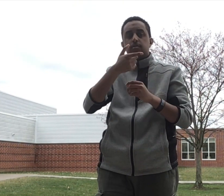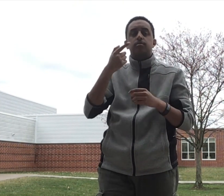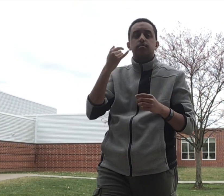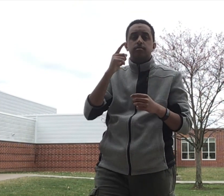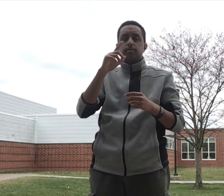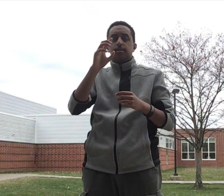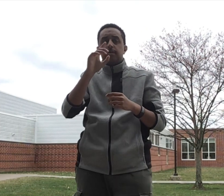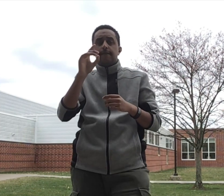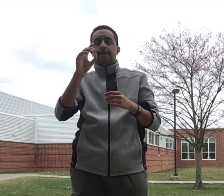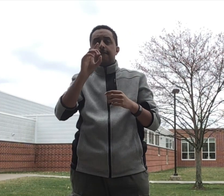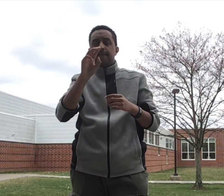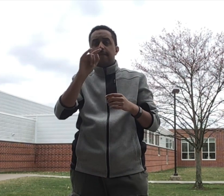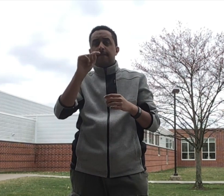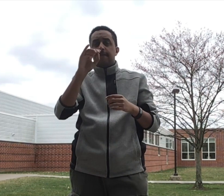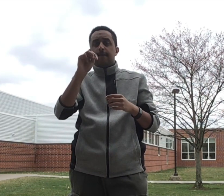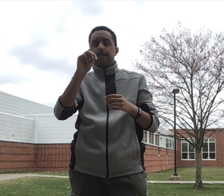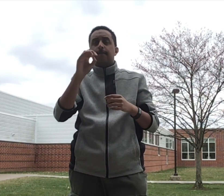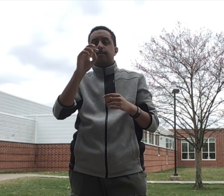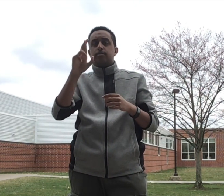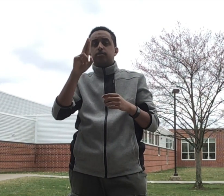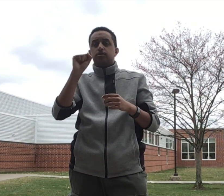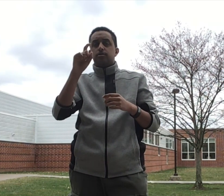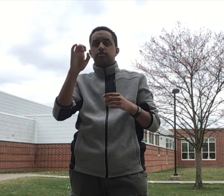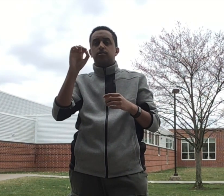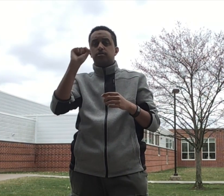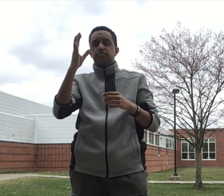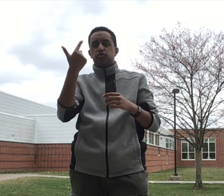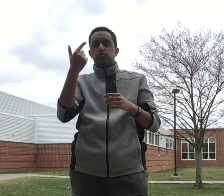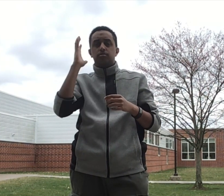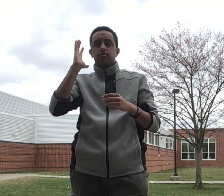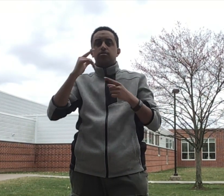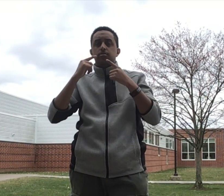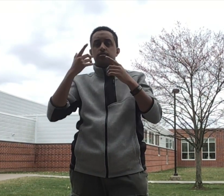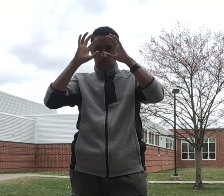was that Jerry Covell and Tim Rares, the student body government president of the time